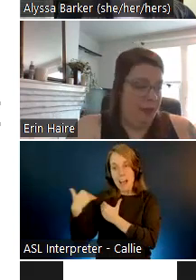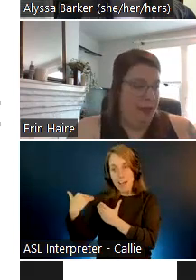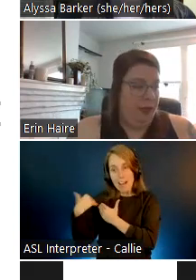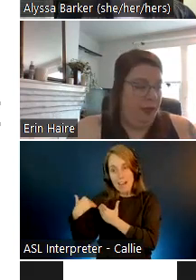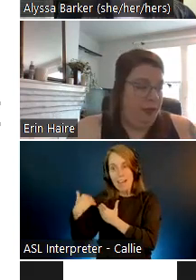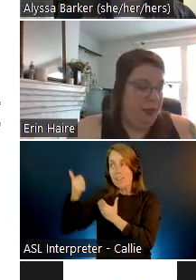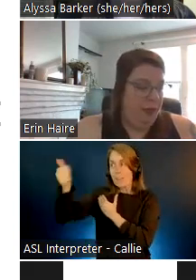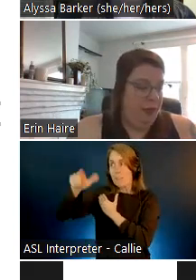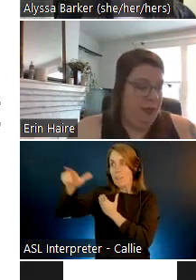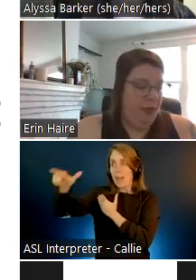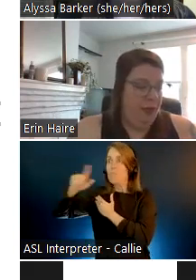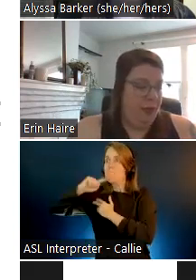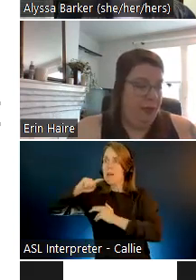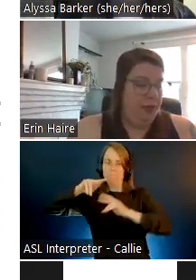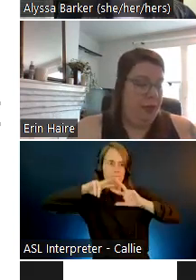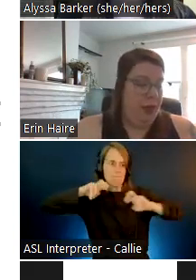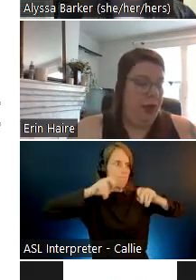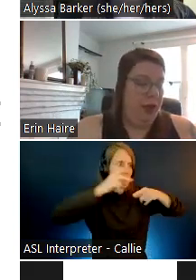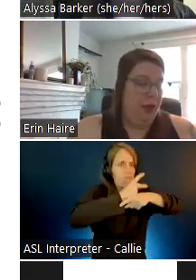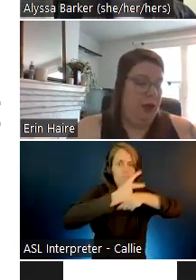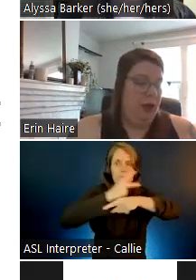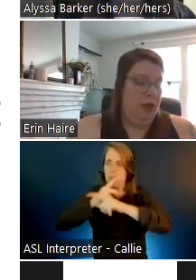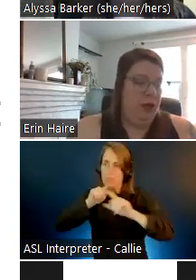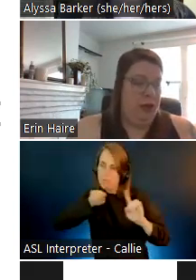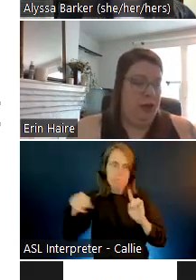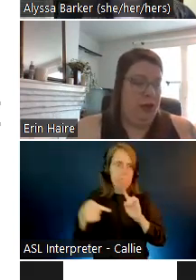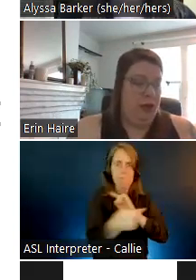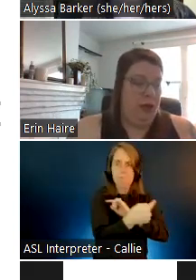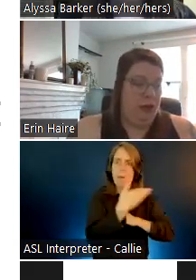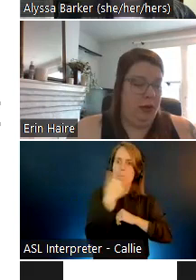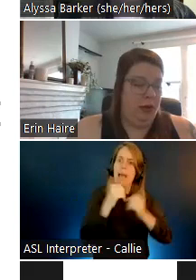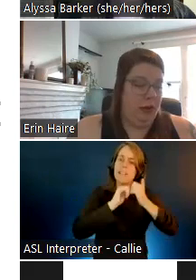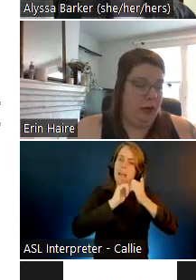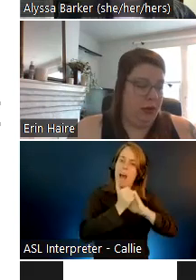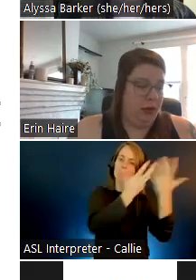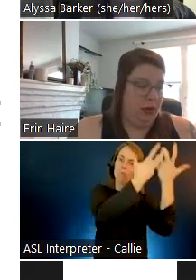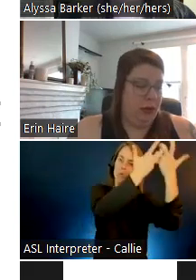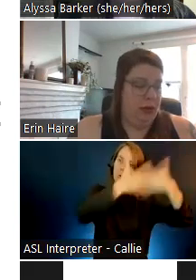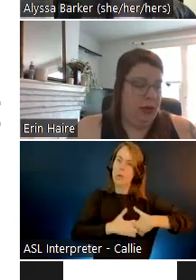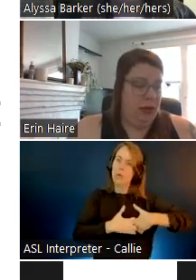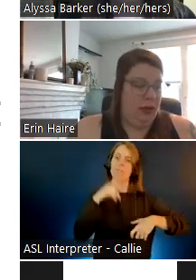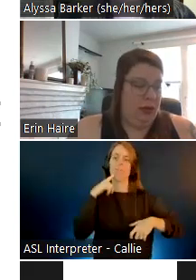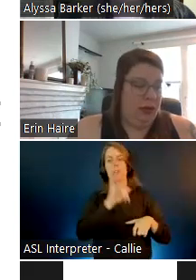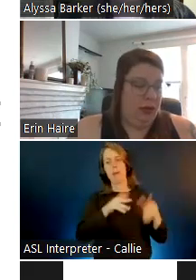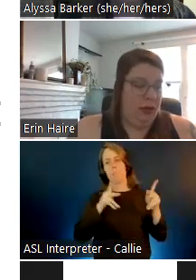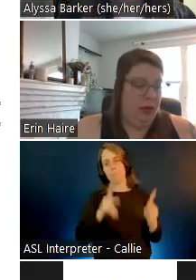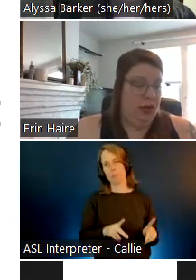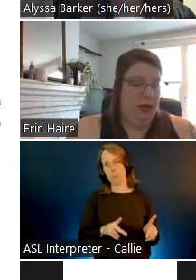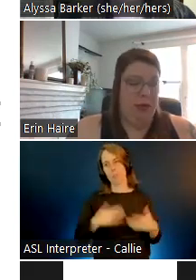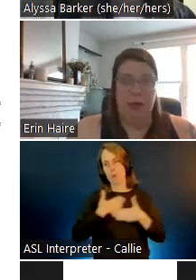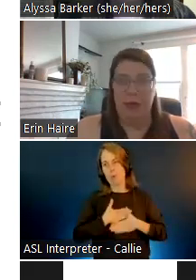enjoy the housing or the common areas so it's it's even if a particular comment there's a defense to